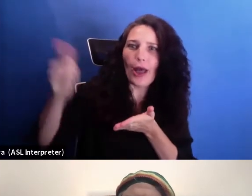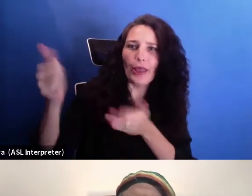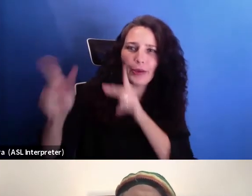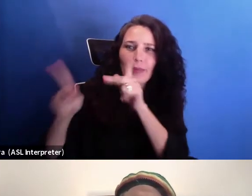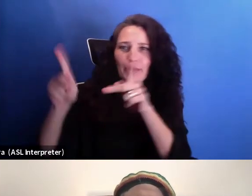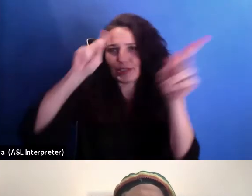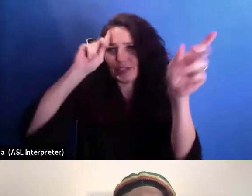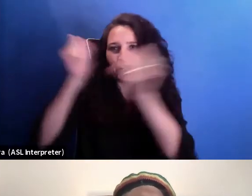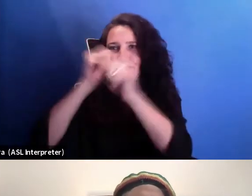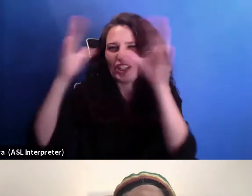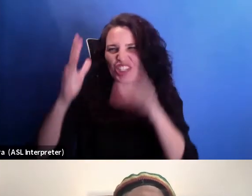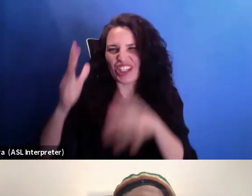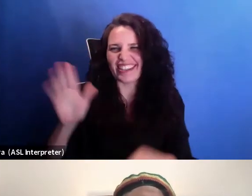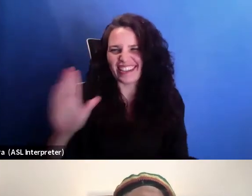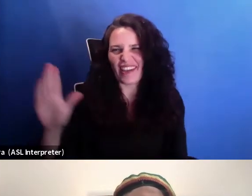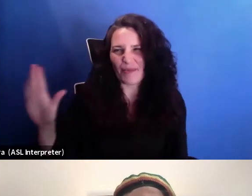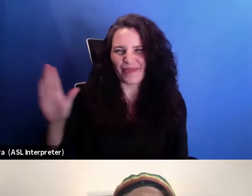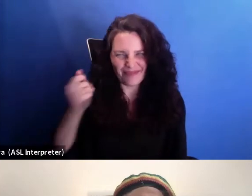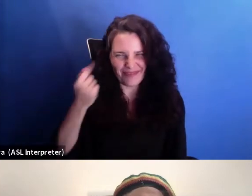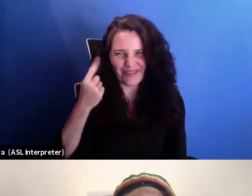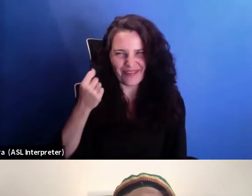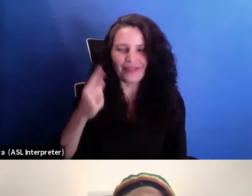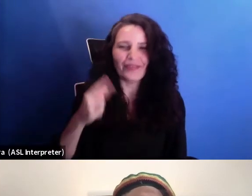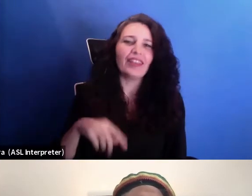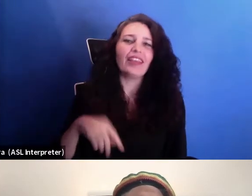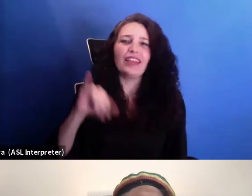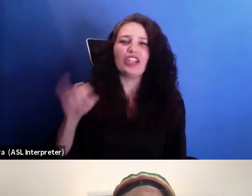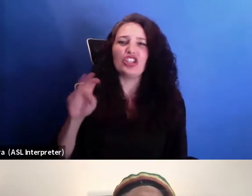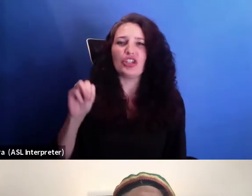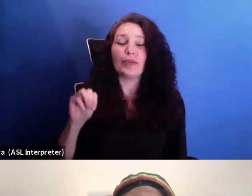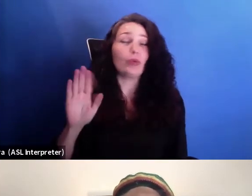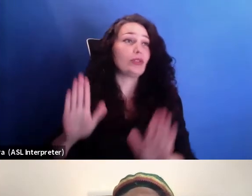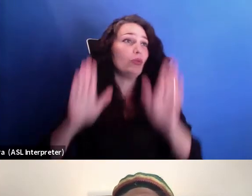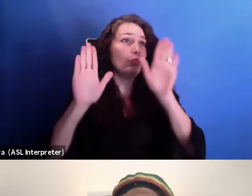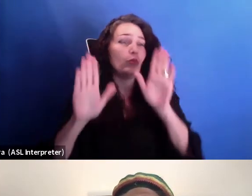It's really kind of remarkable going to Sundance as a director and producer